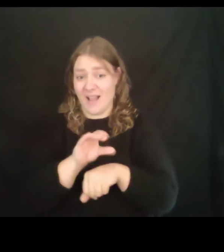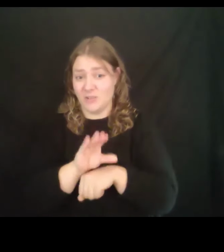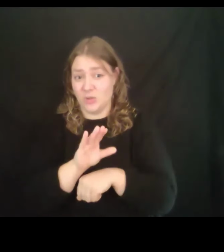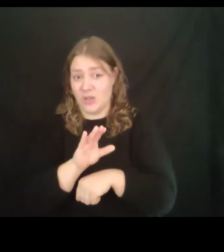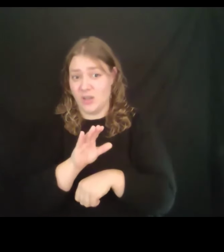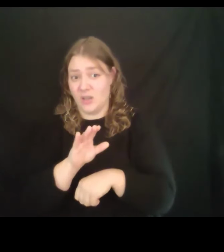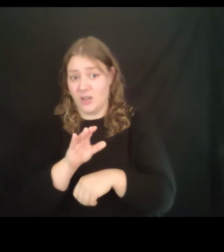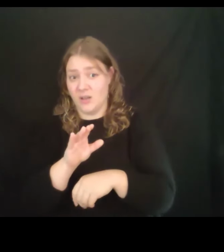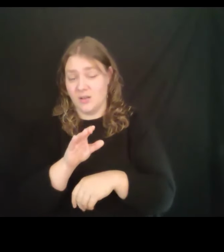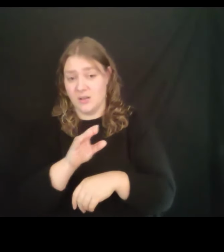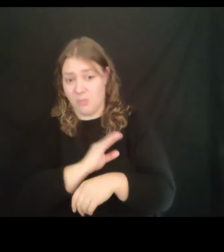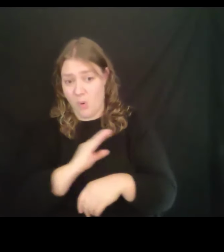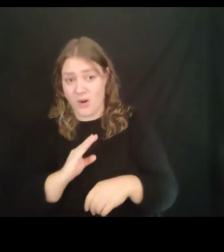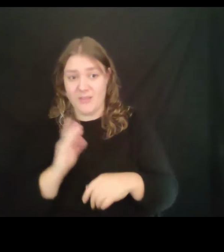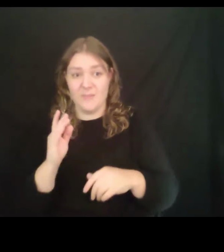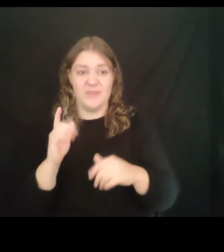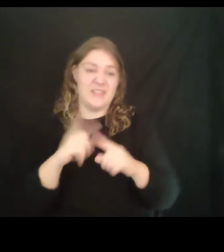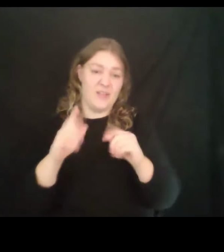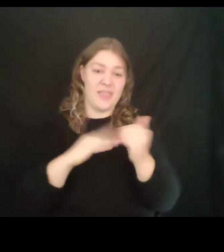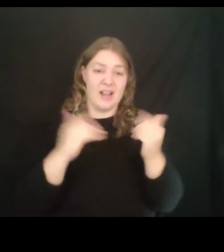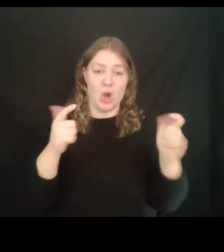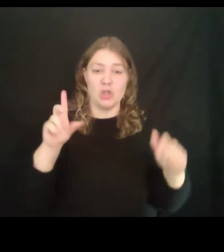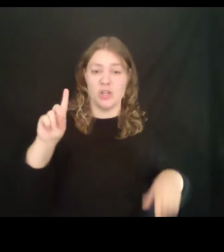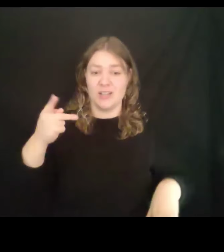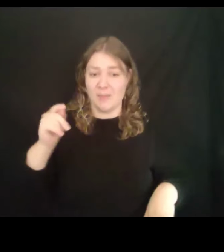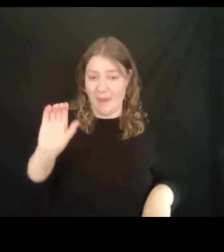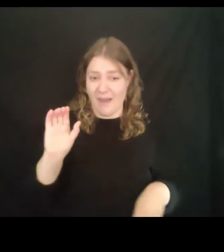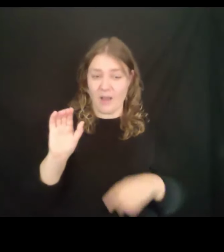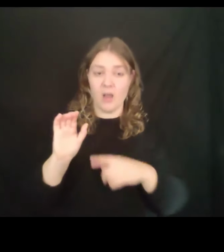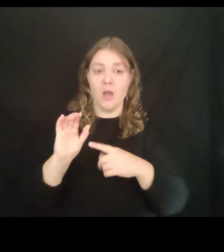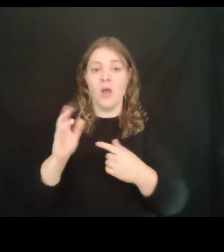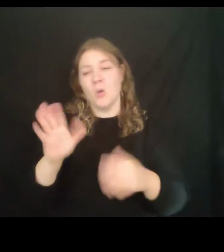is that we say to families we know you're so busy we're not going to ask for like a